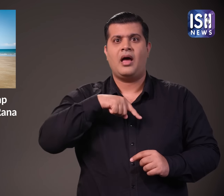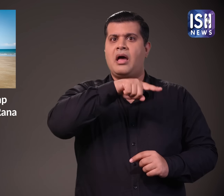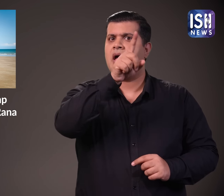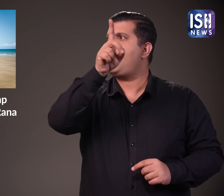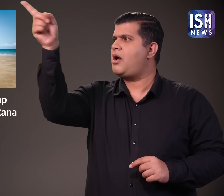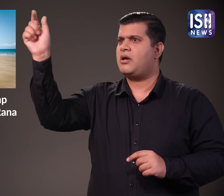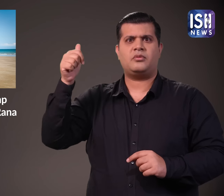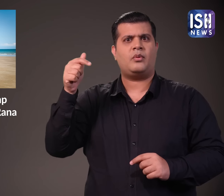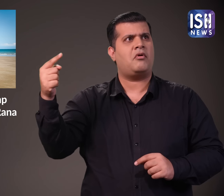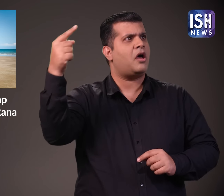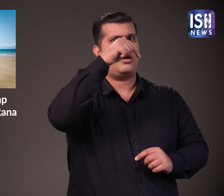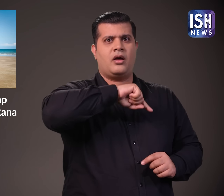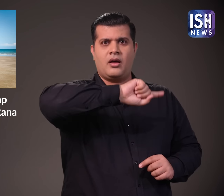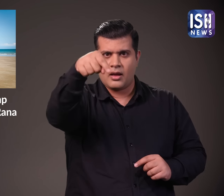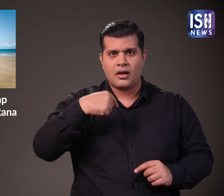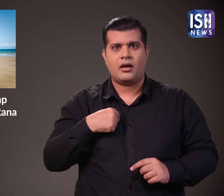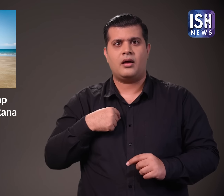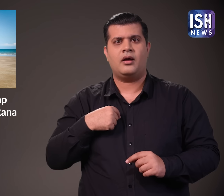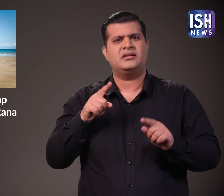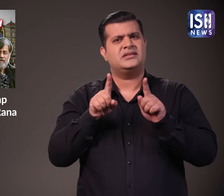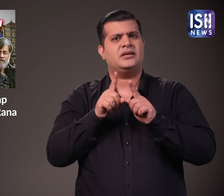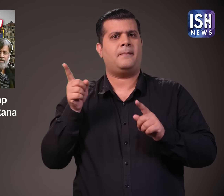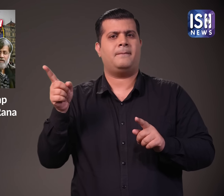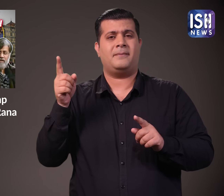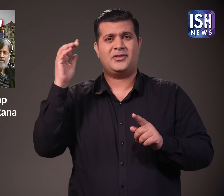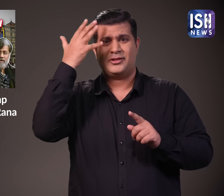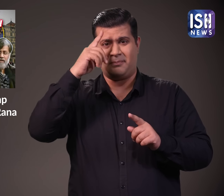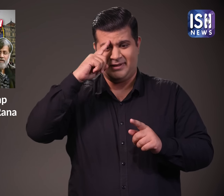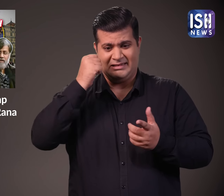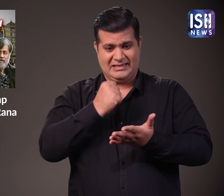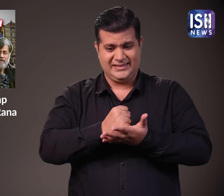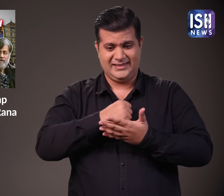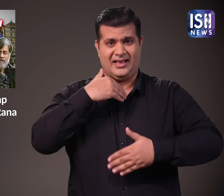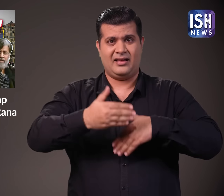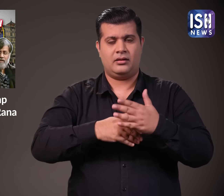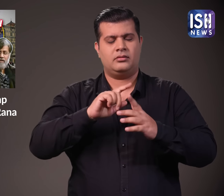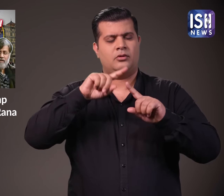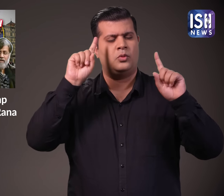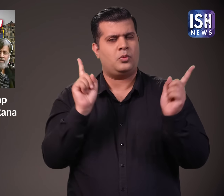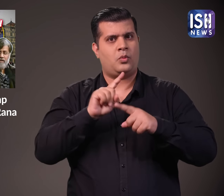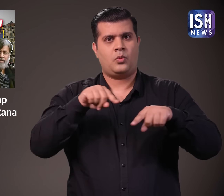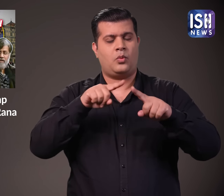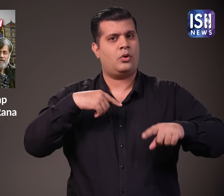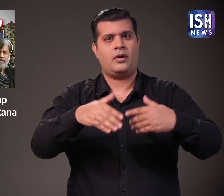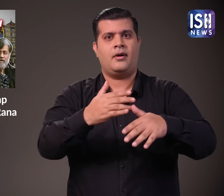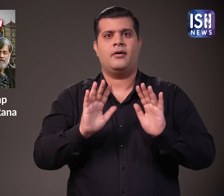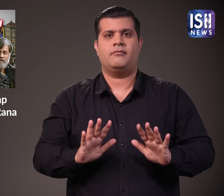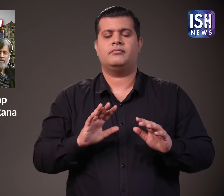Just like a boomerang returns to its thrower, Trump’s decisions backfired.